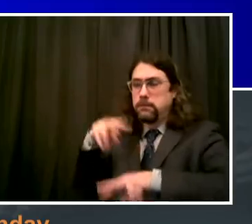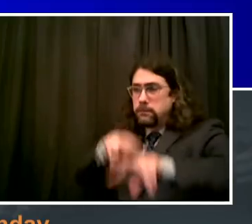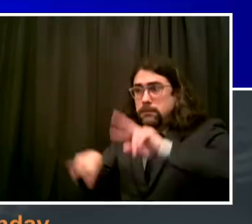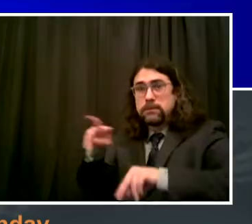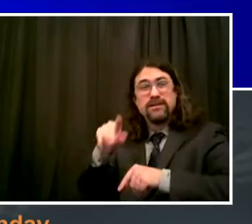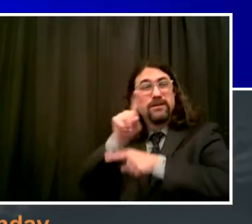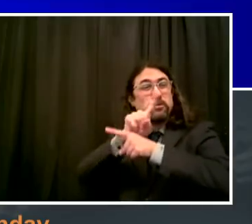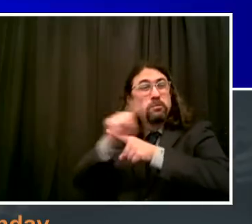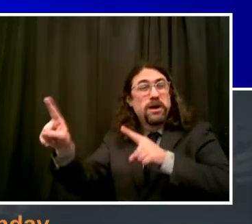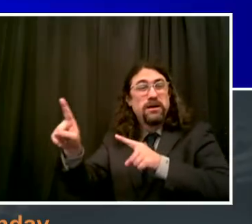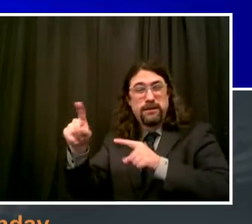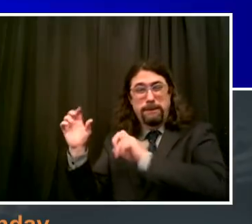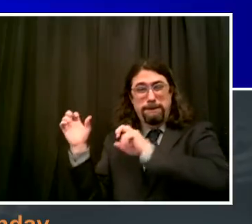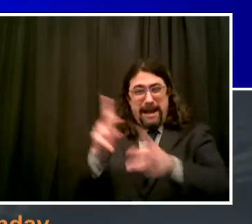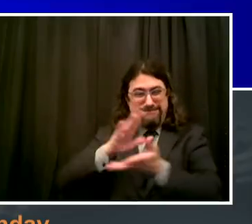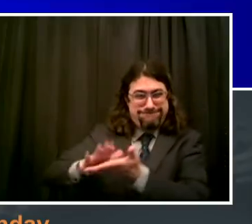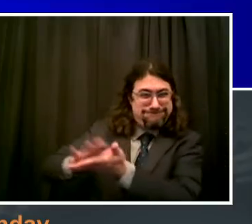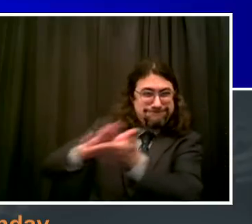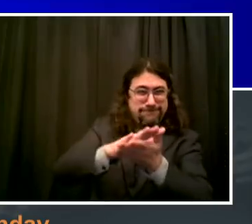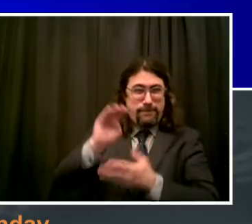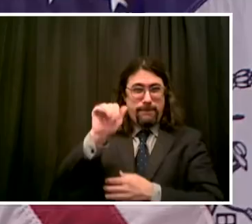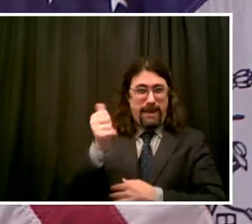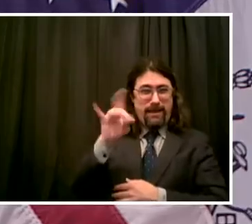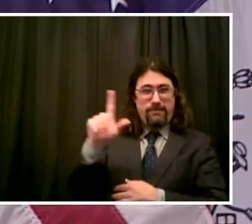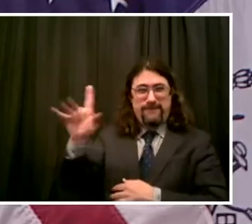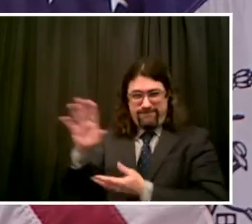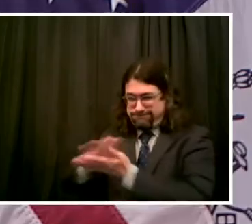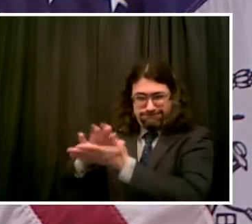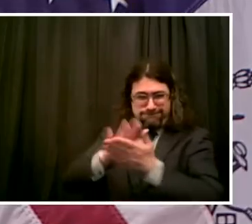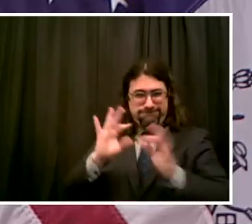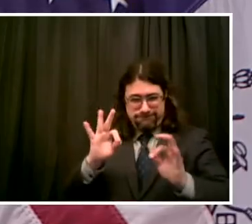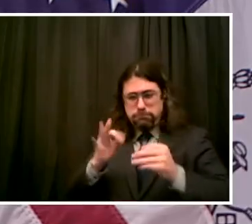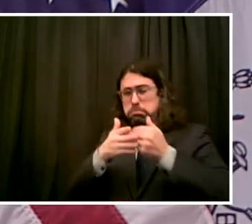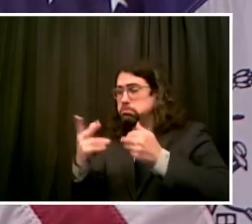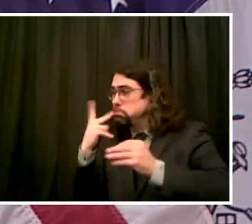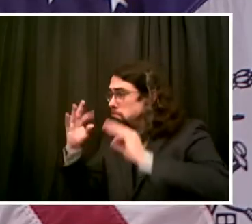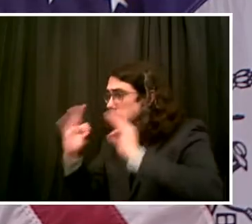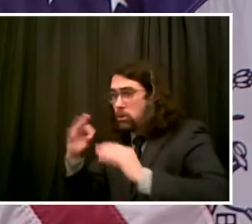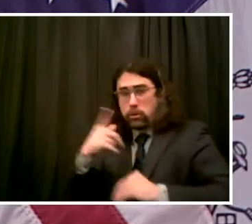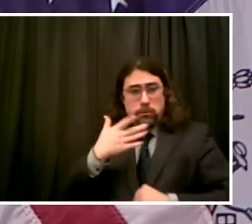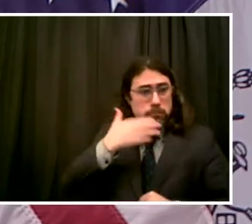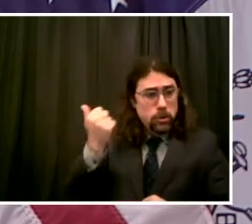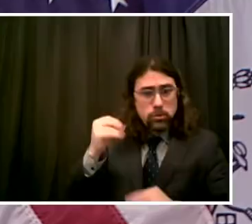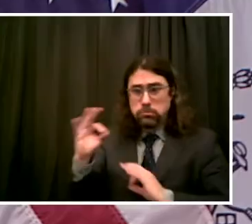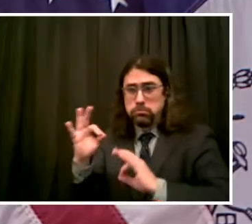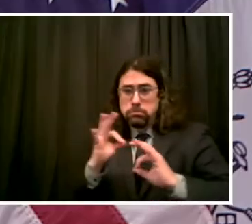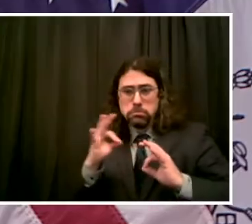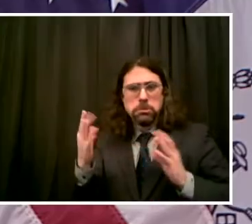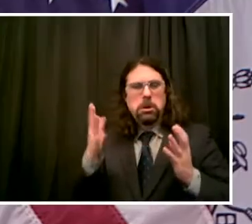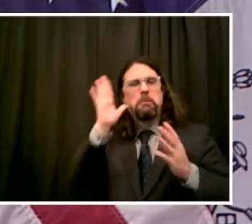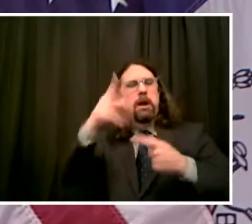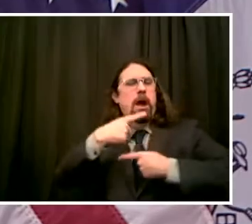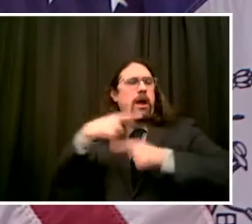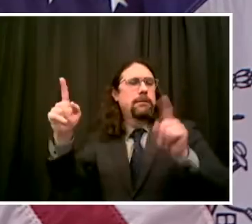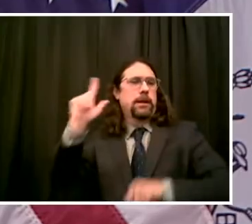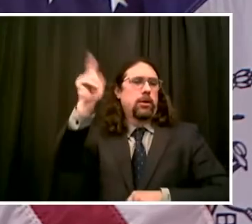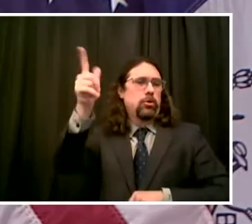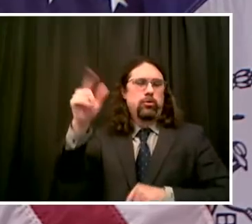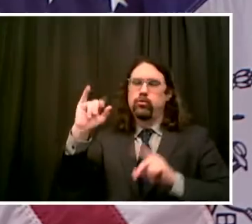SUSPENDEAGD AI N FOR TWO WEEKS AFTER THAT.